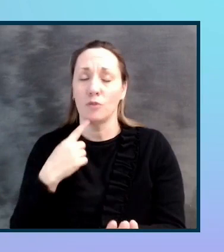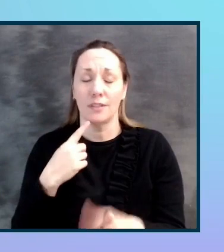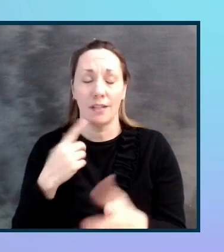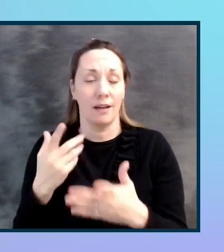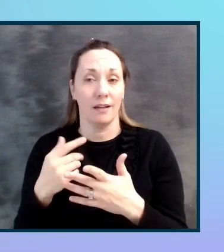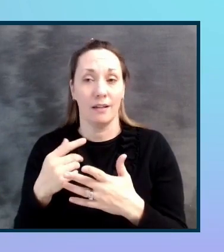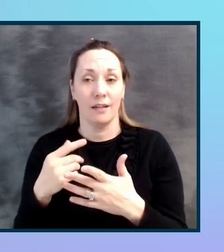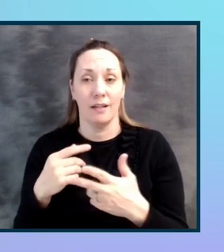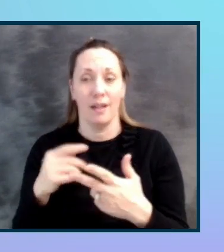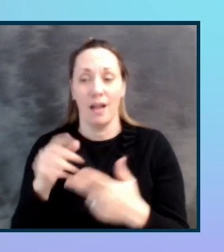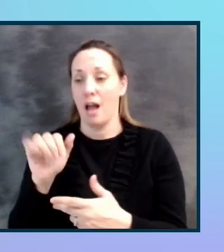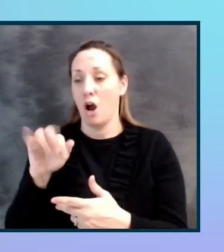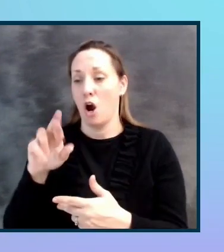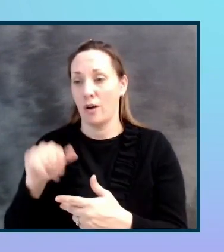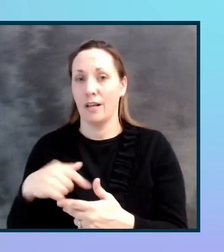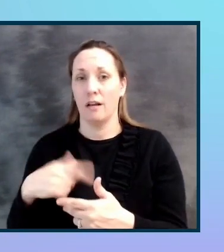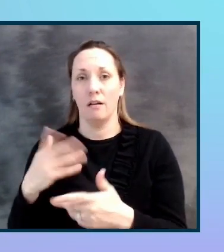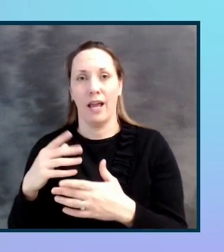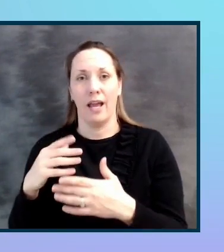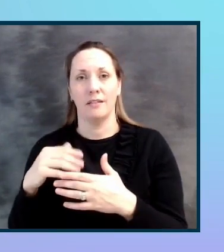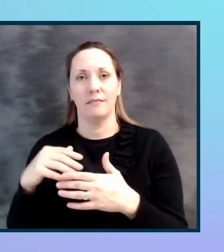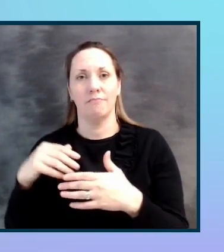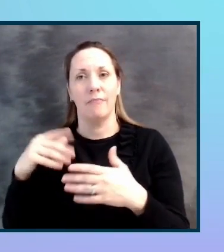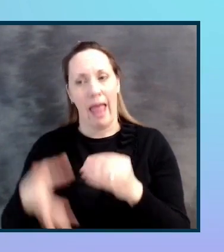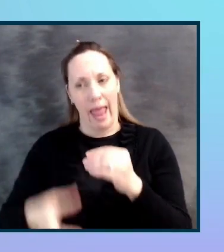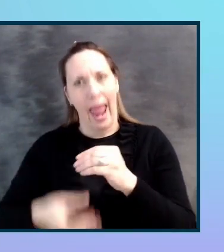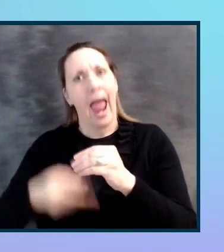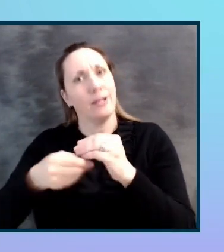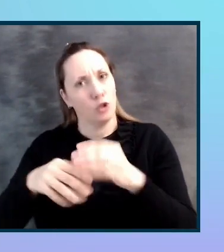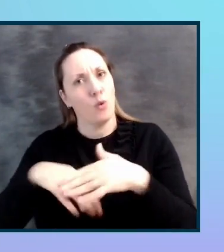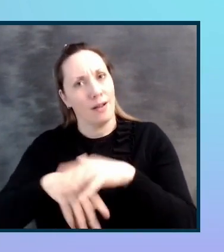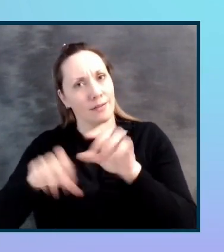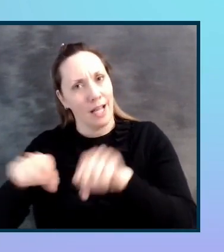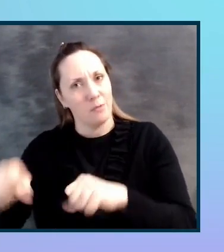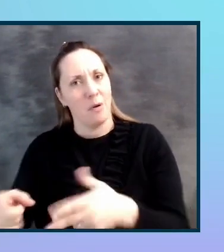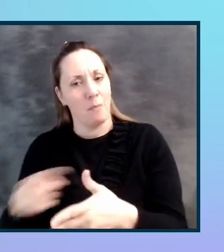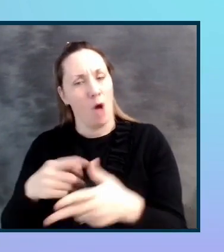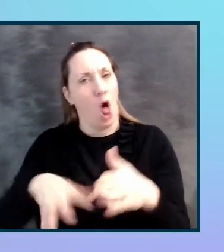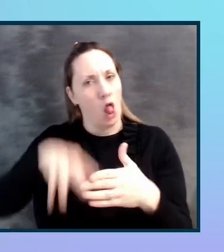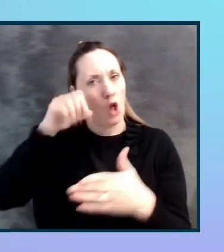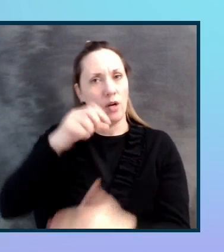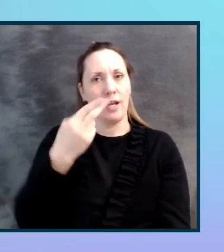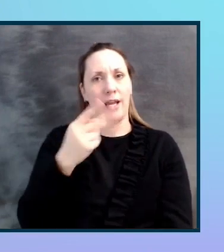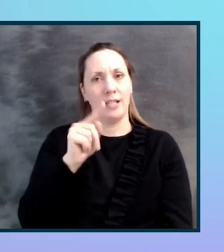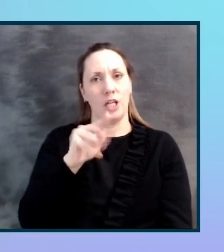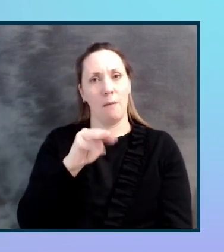to the accessibility tree, but learning semantic HTML first to know if you even need ARIA is the biggest.